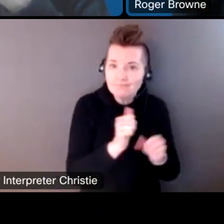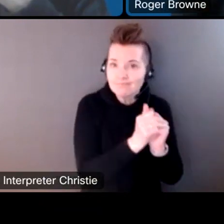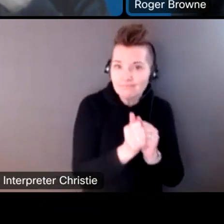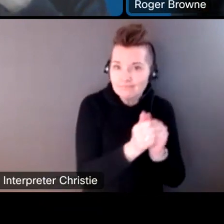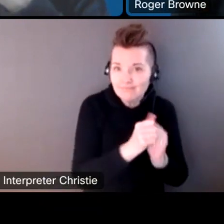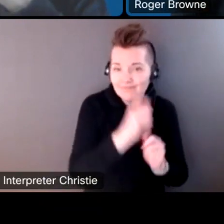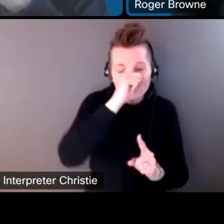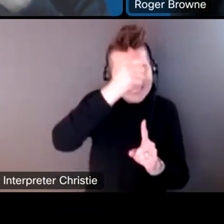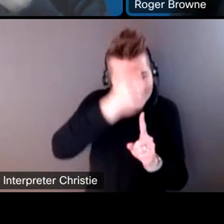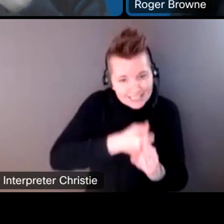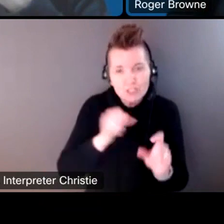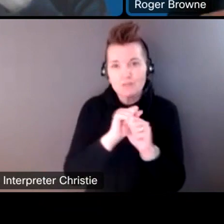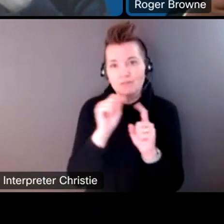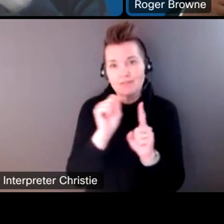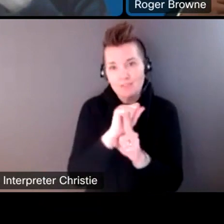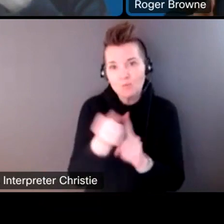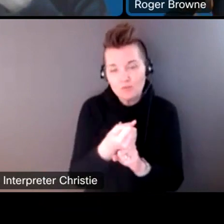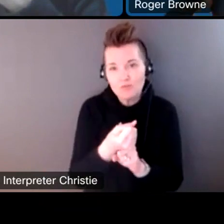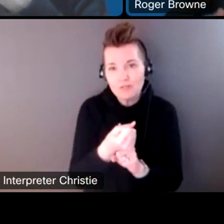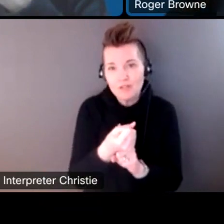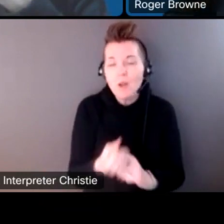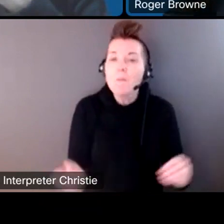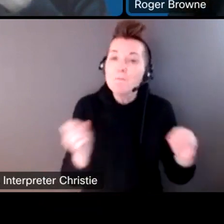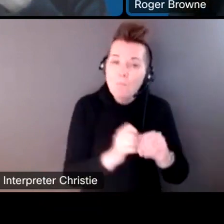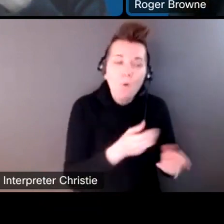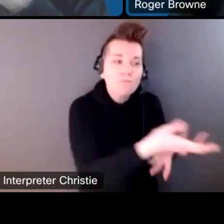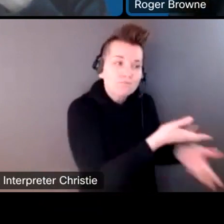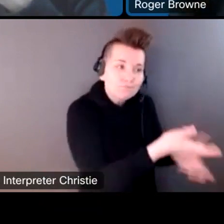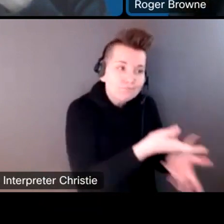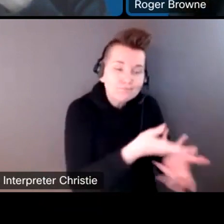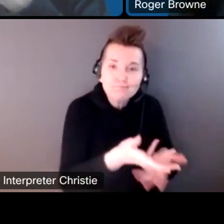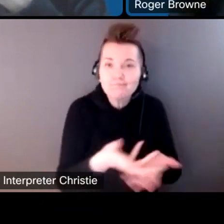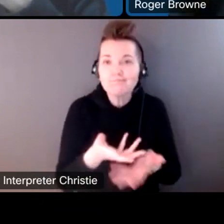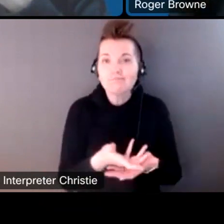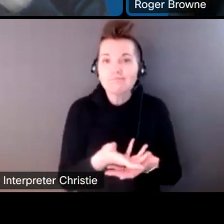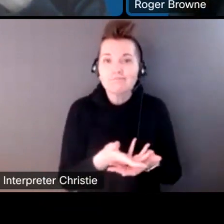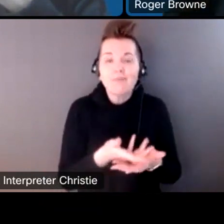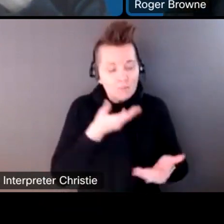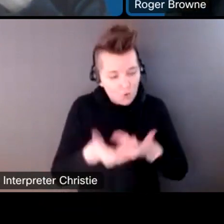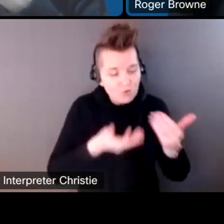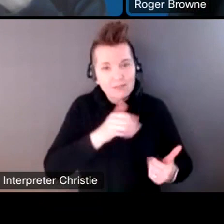well and give that opportunity for more of a collaborative approach to finding solutions